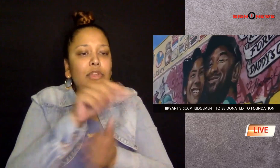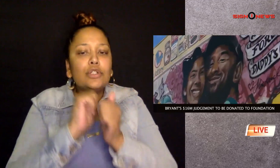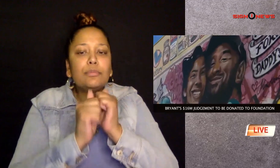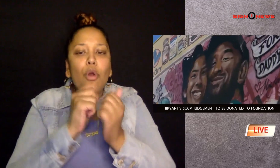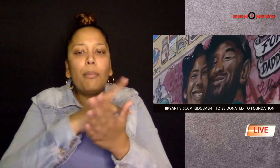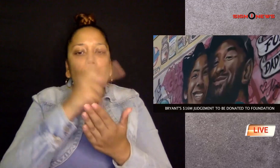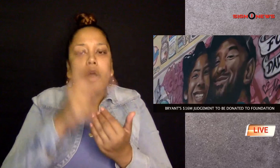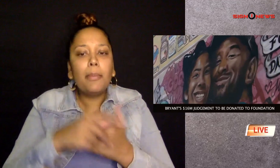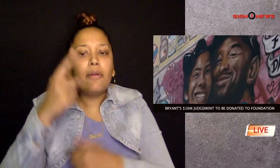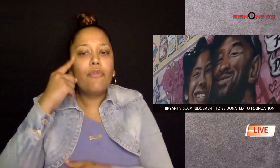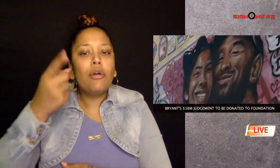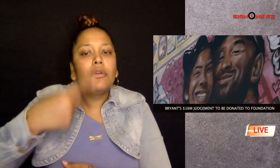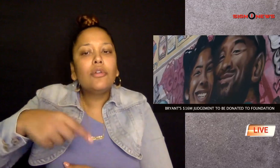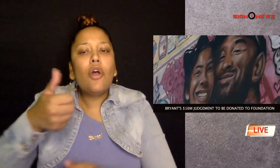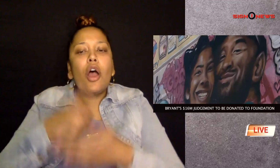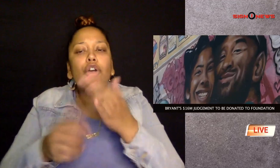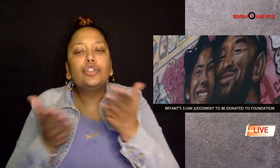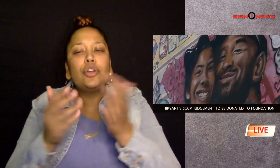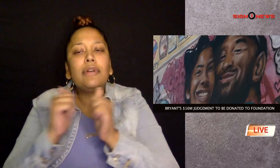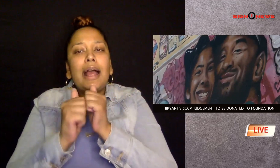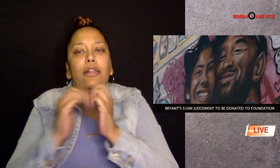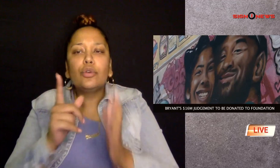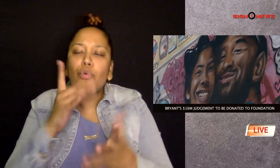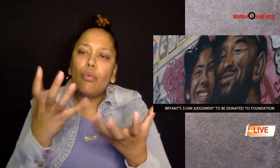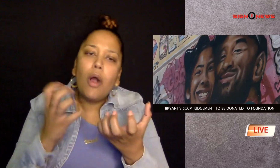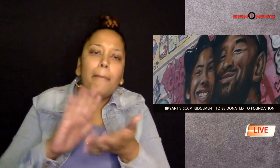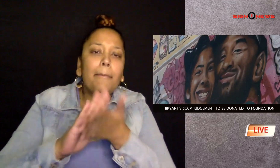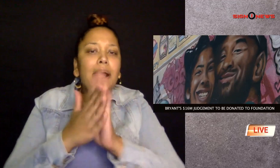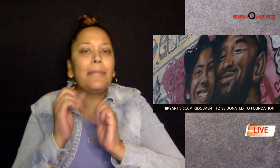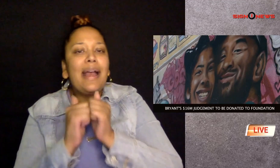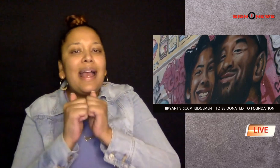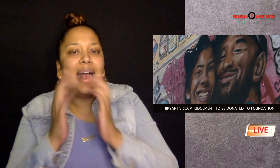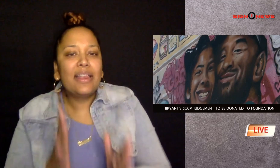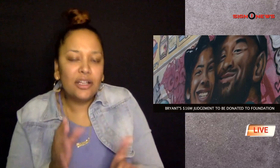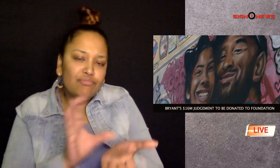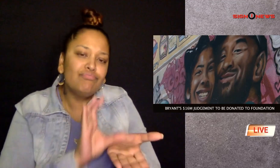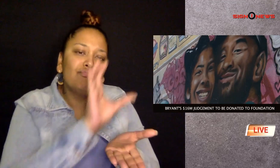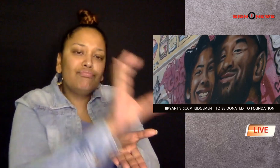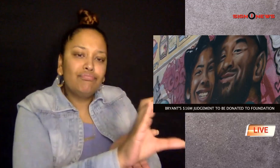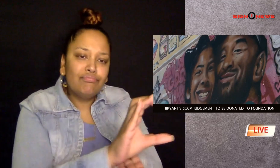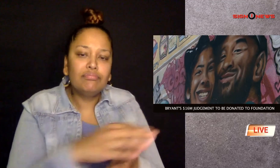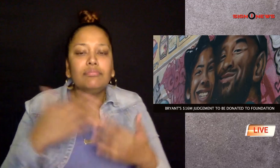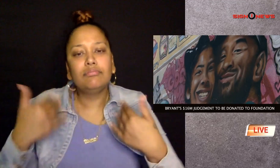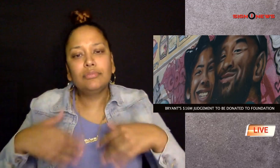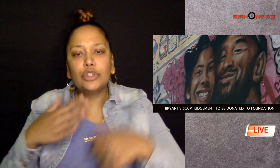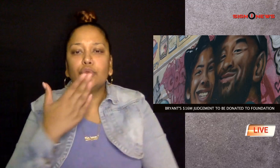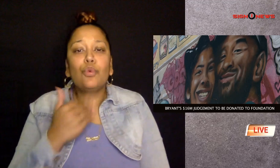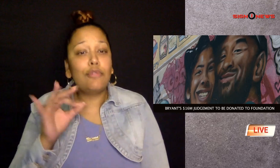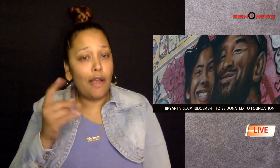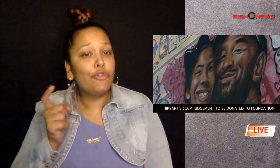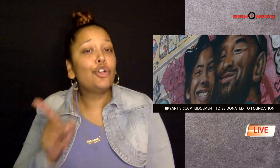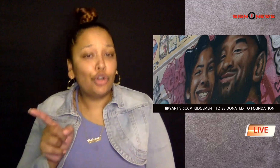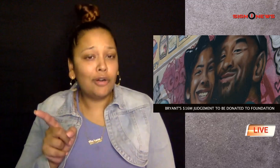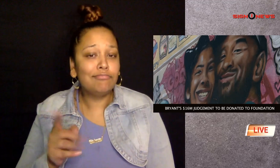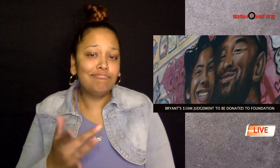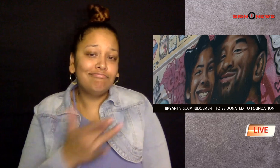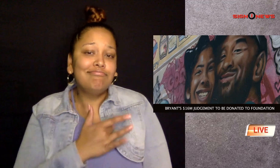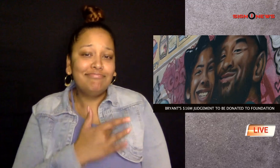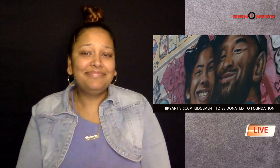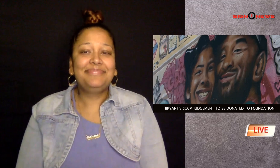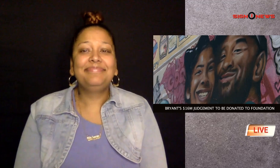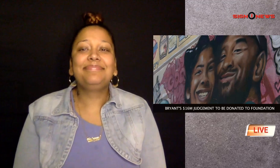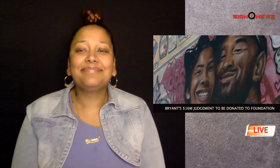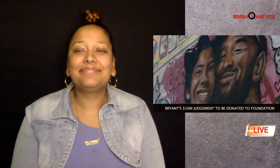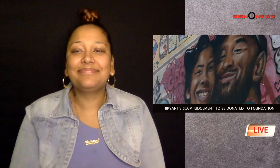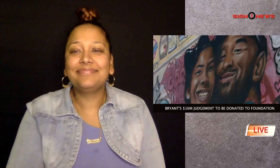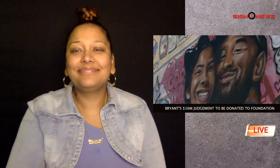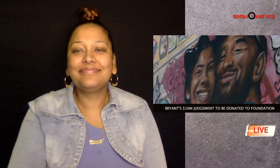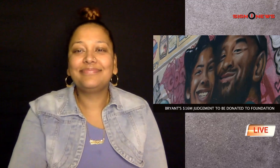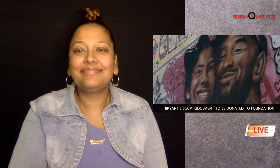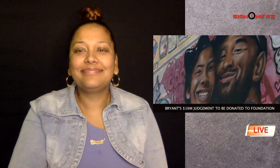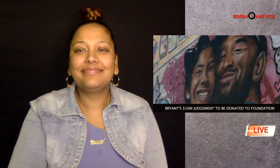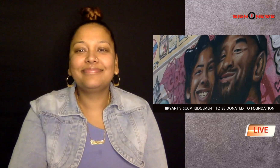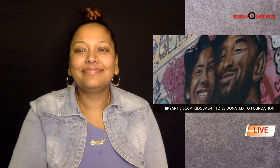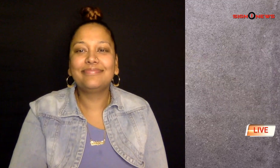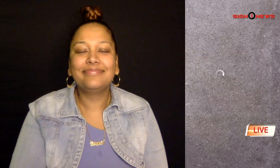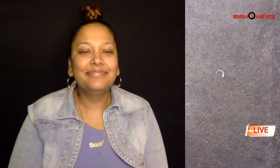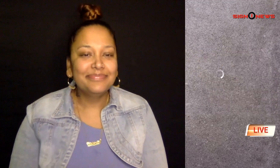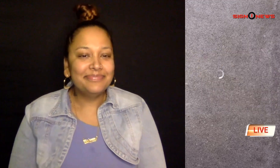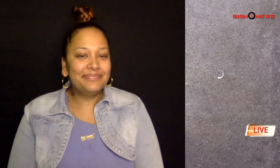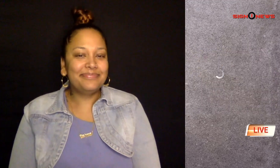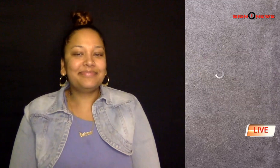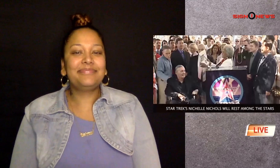and sports programming for underserved athletes that's very sweet of her